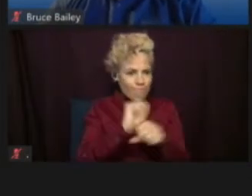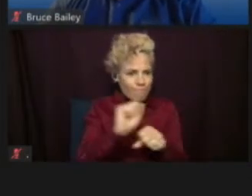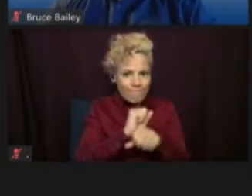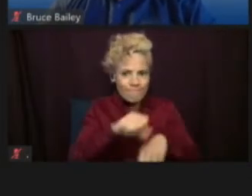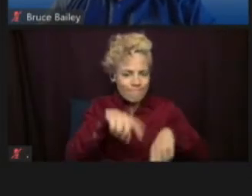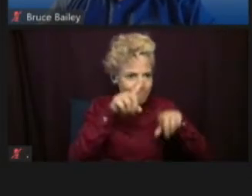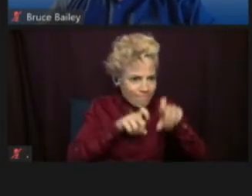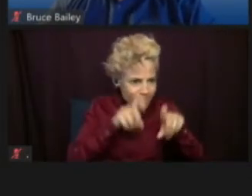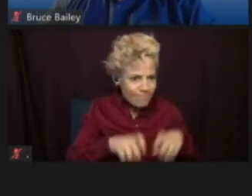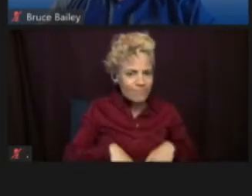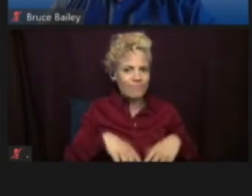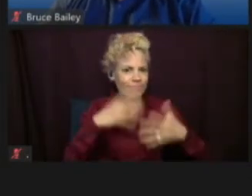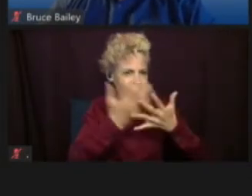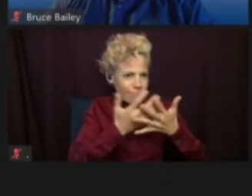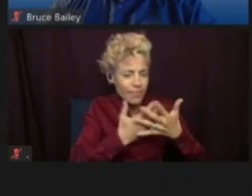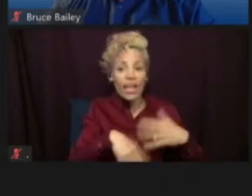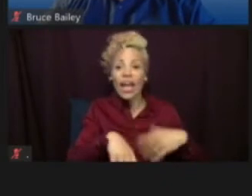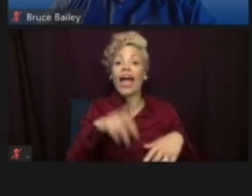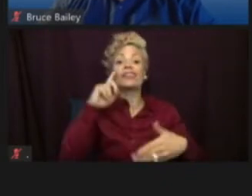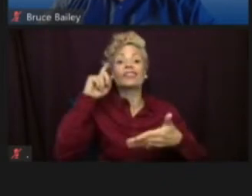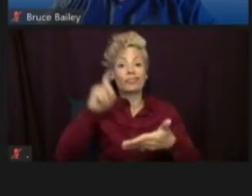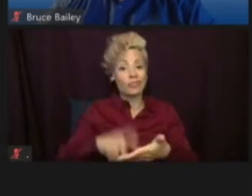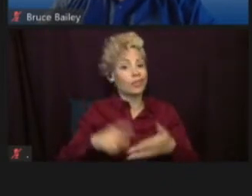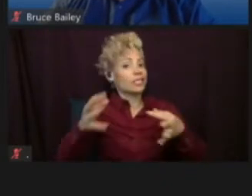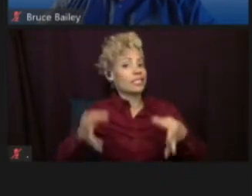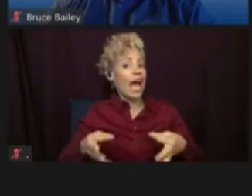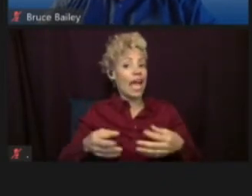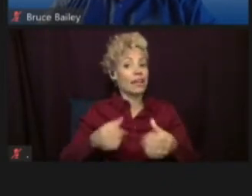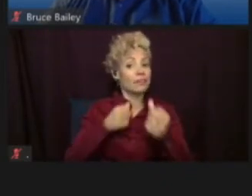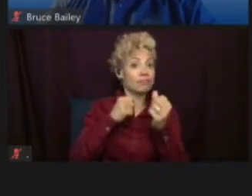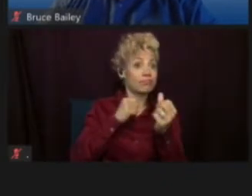So test results will depend on who is doing the testing.